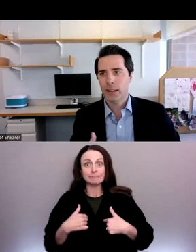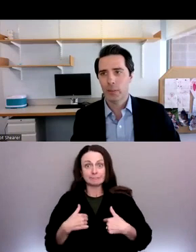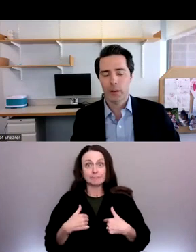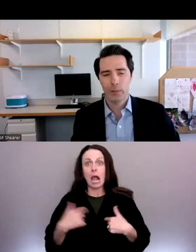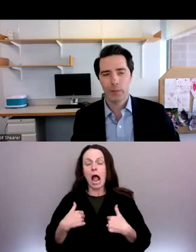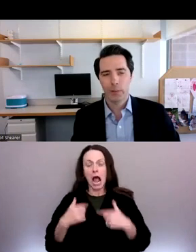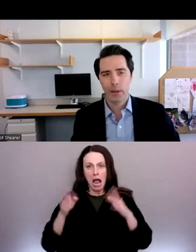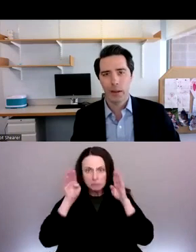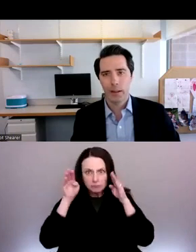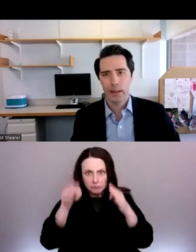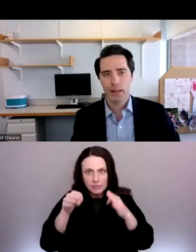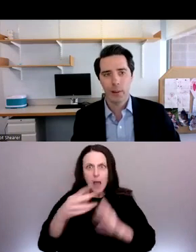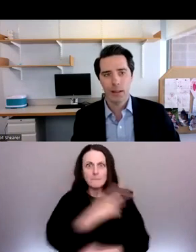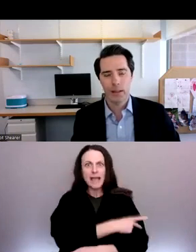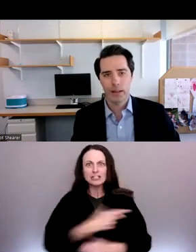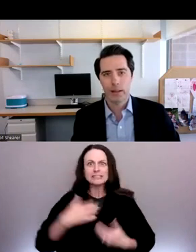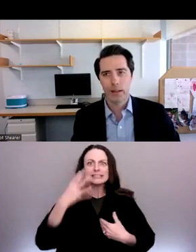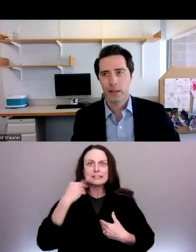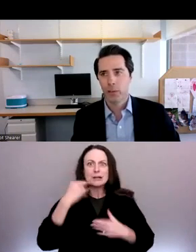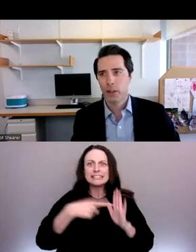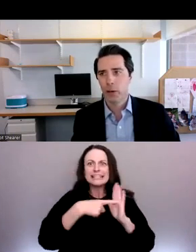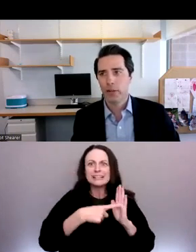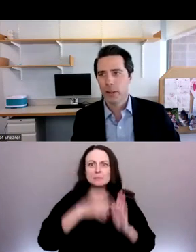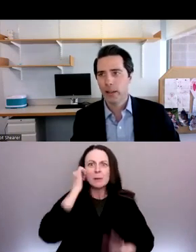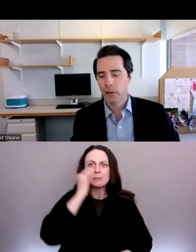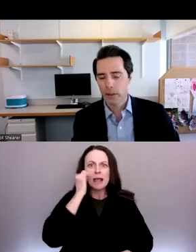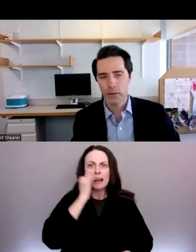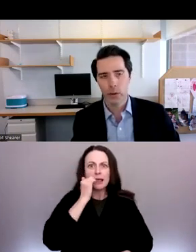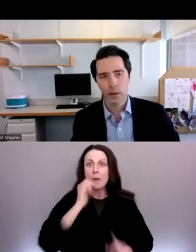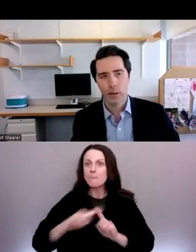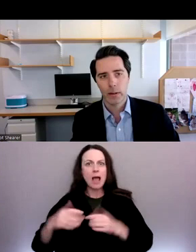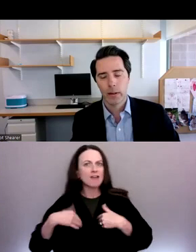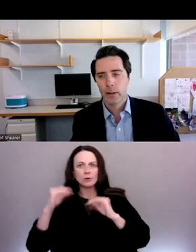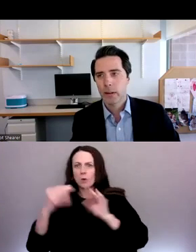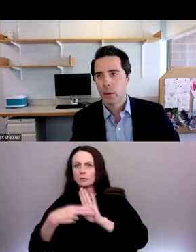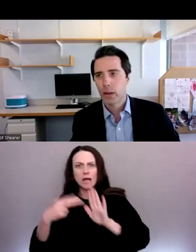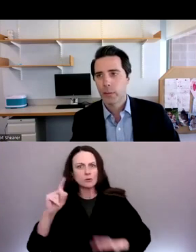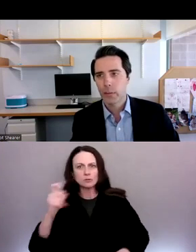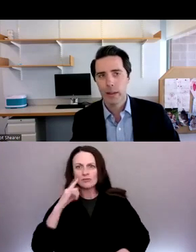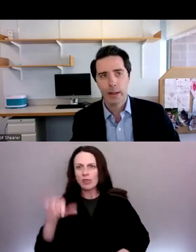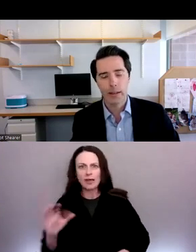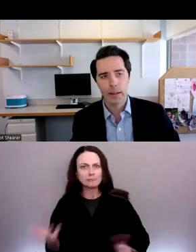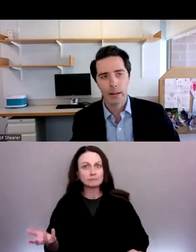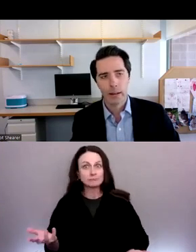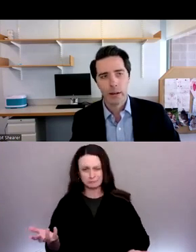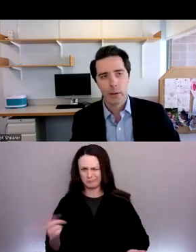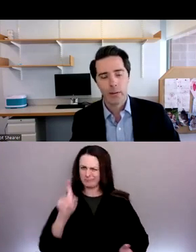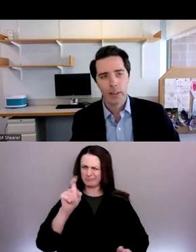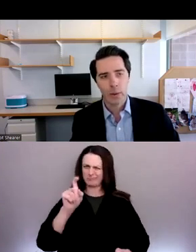a symptom on a daily basis that we don't have a diagnosis for